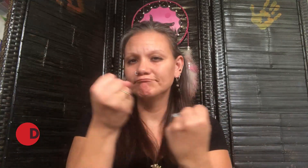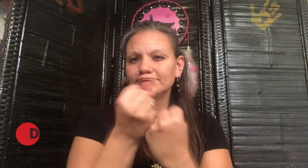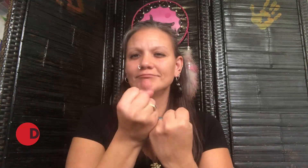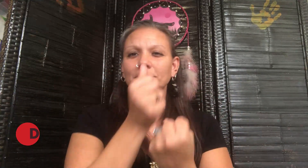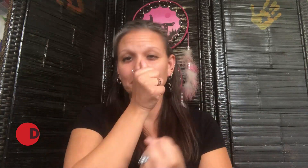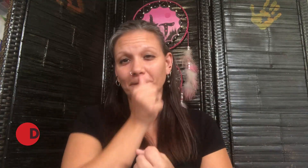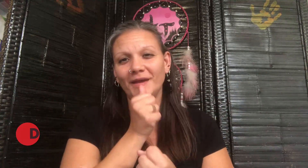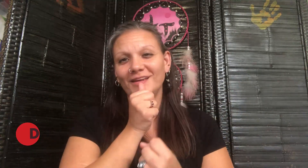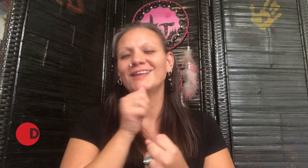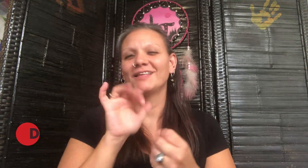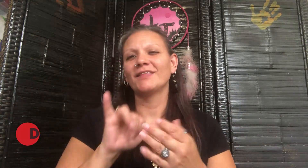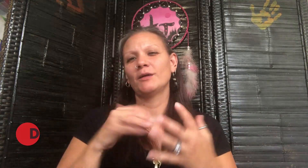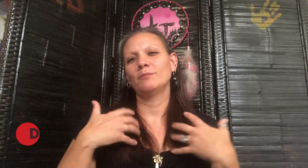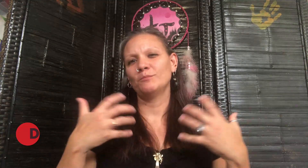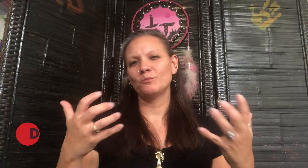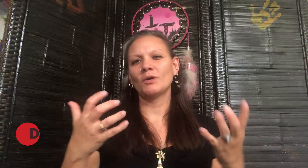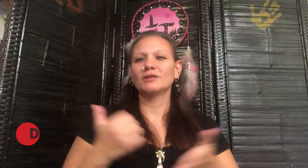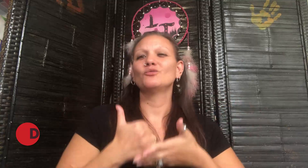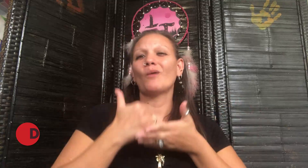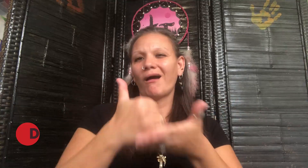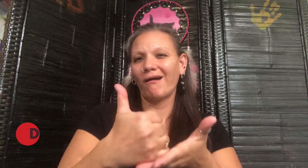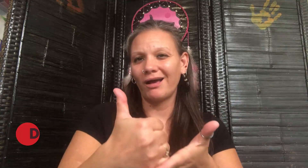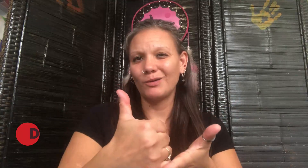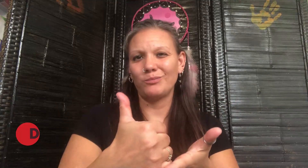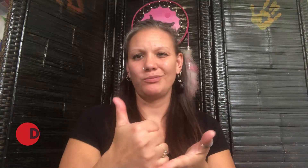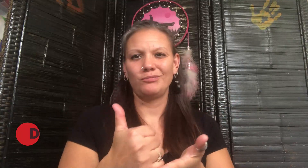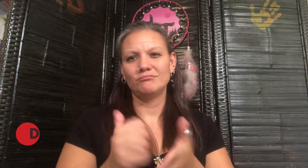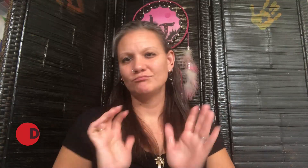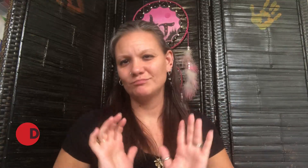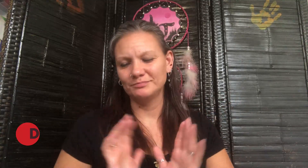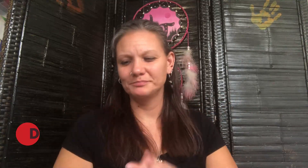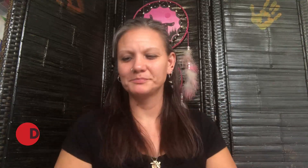It is important to advocate for them and be patient and help them.